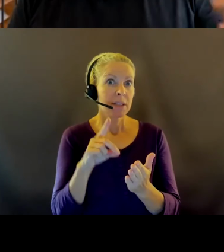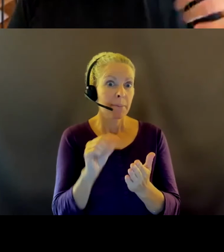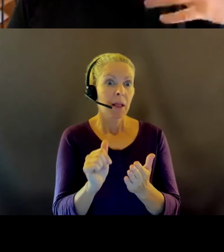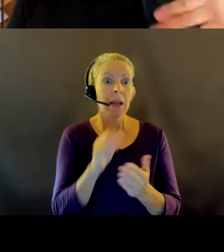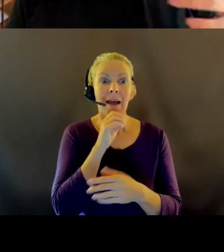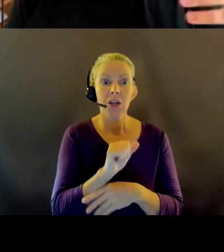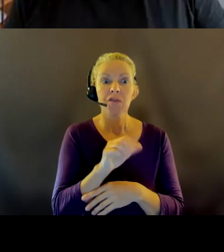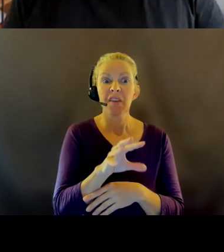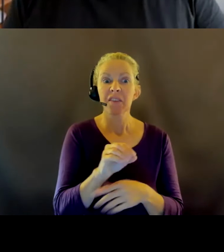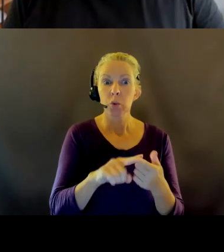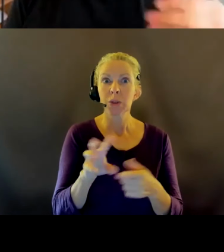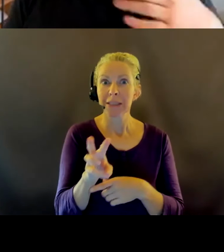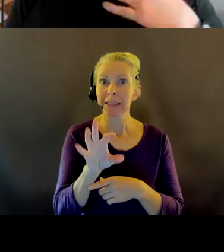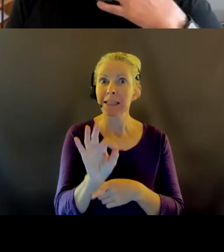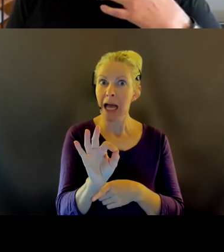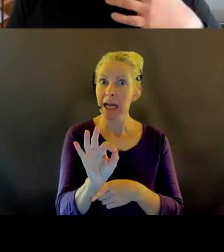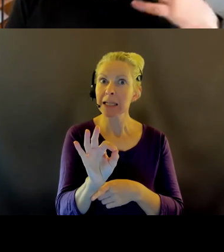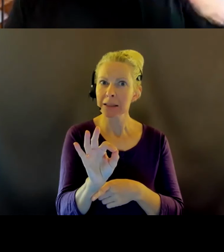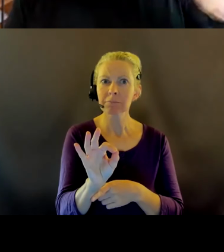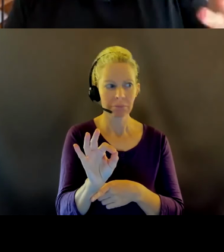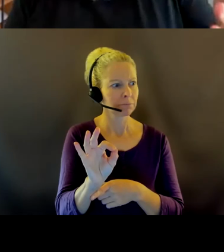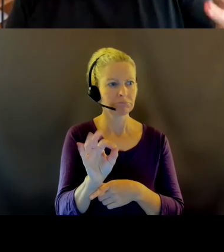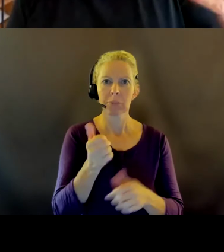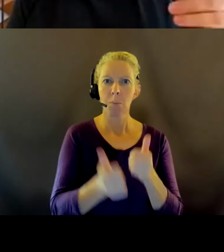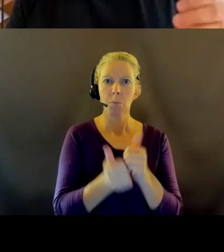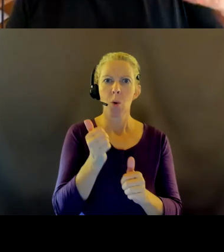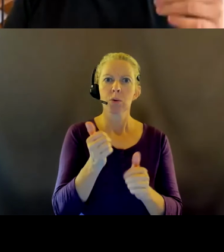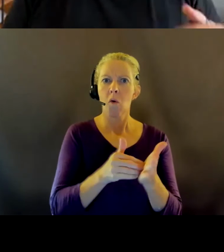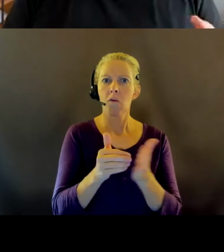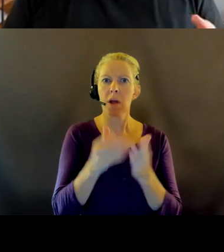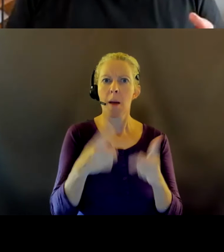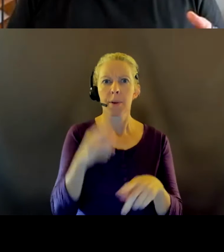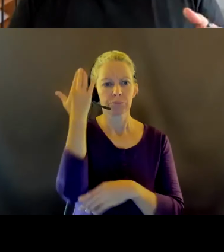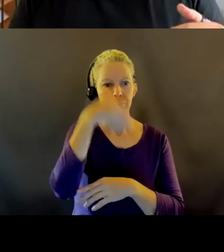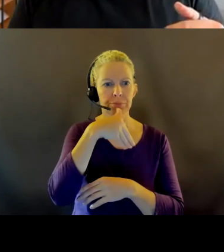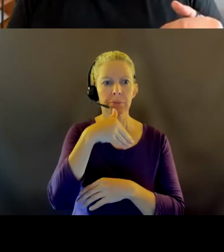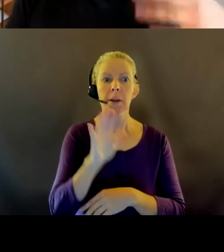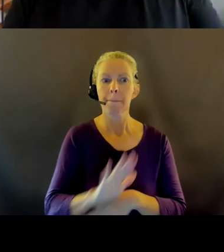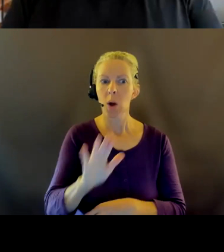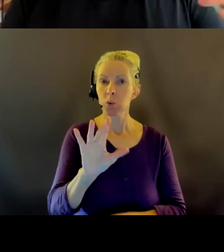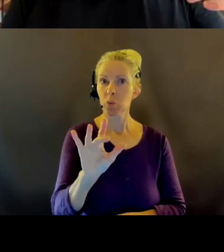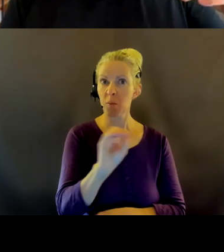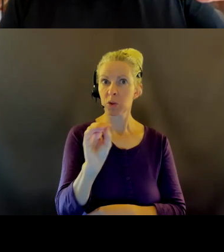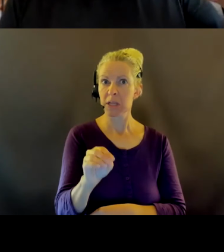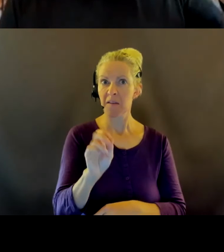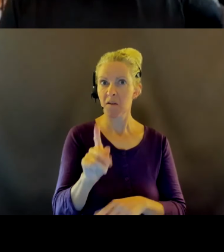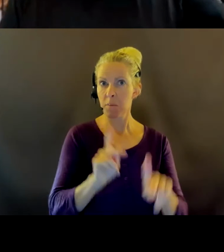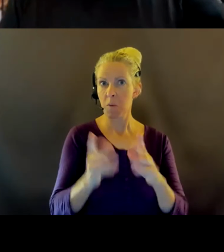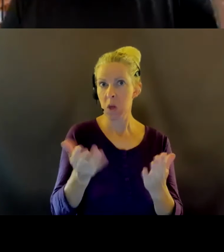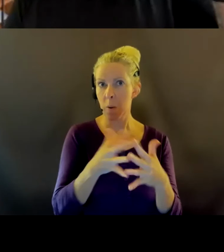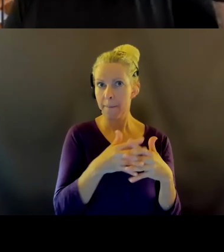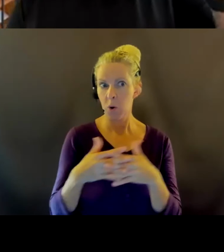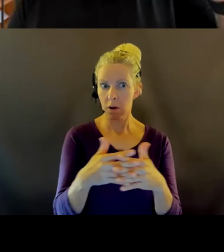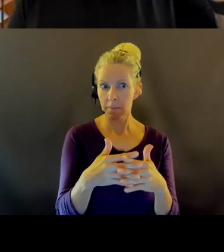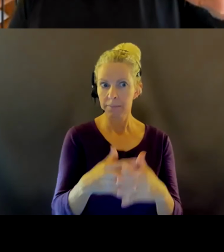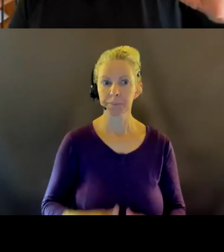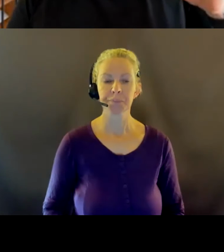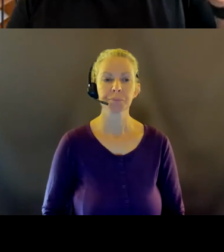Of course between that age group and people who